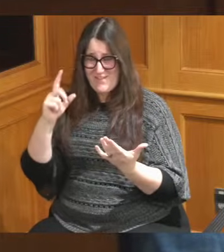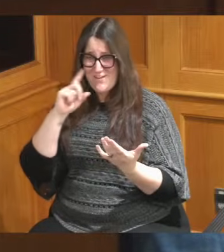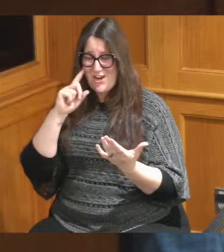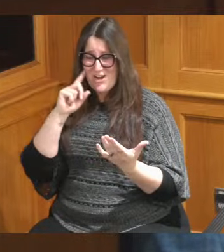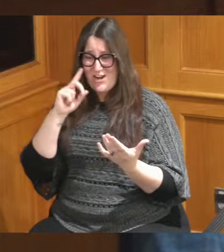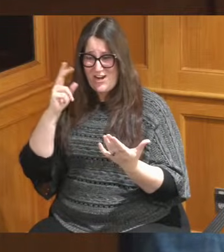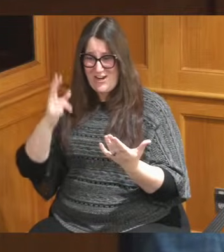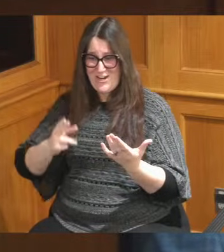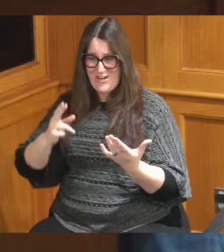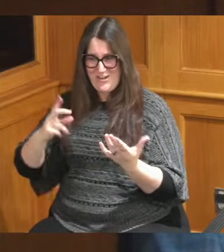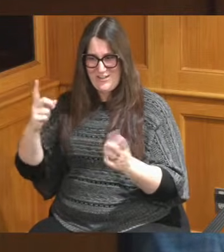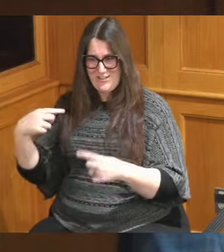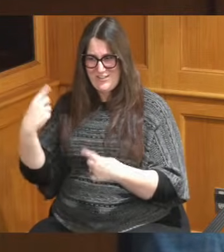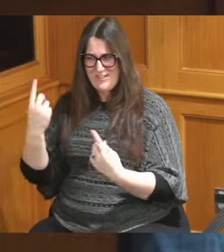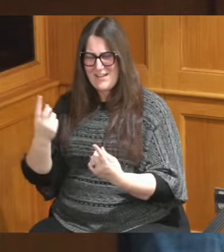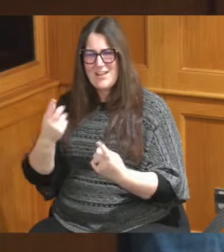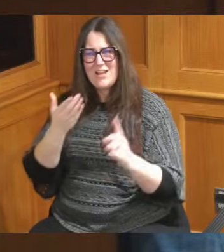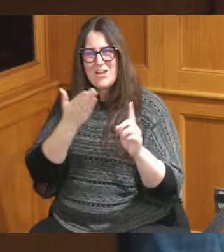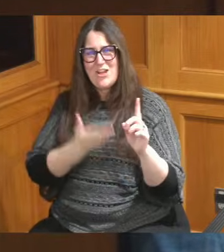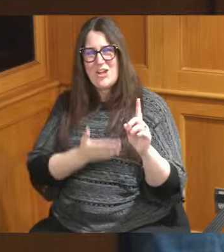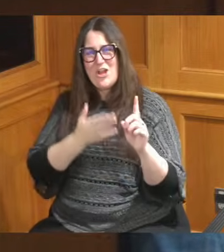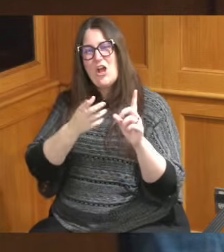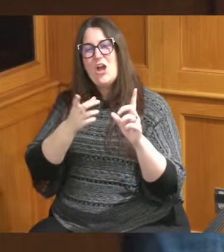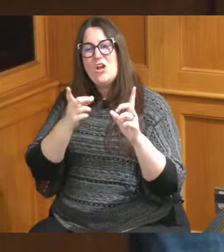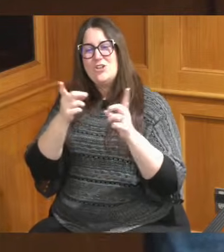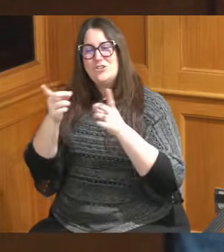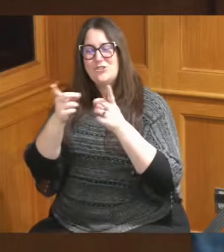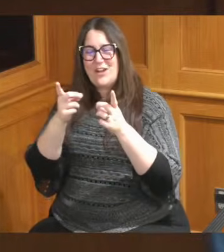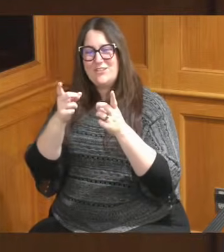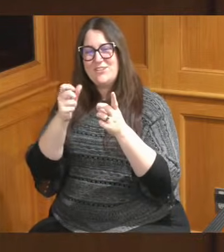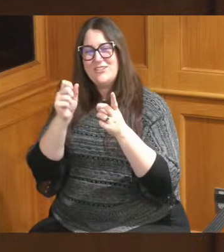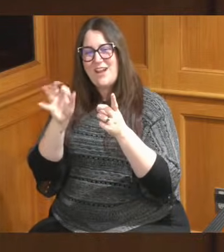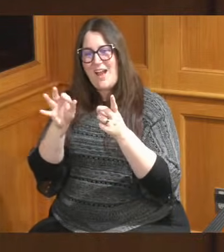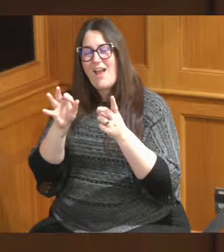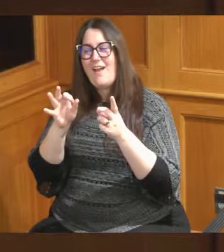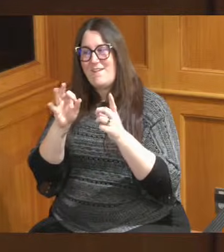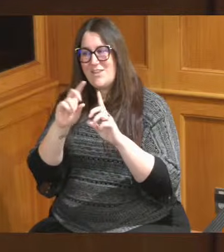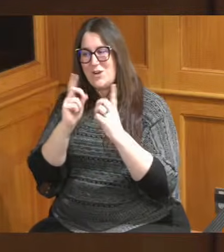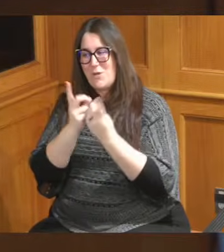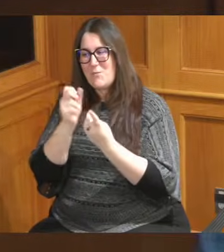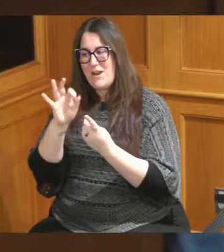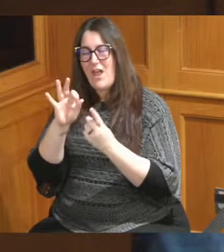because she is the Director of our department of re-entry here in Hamilton County. The important